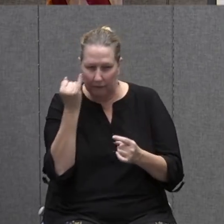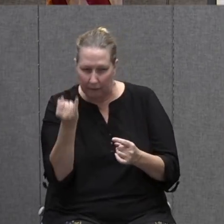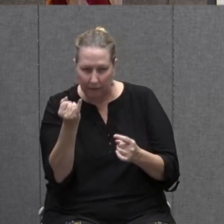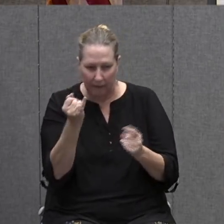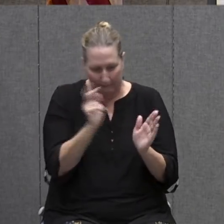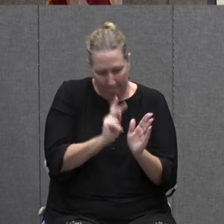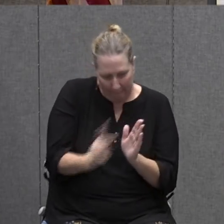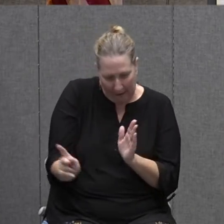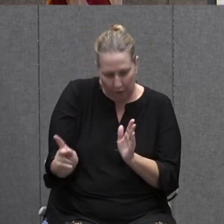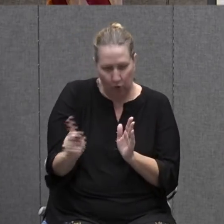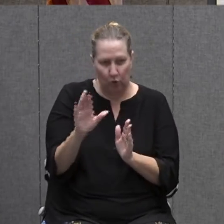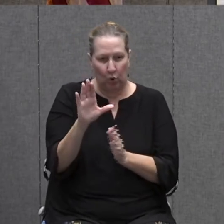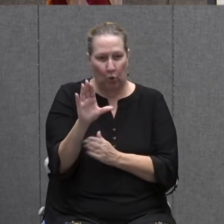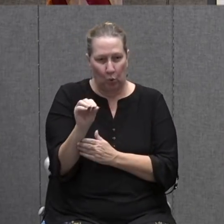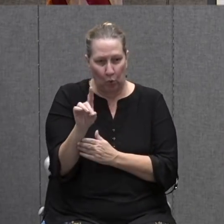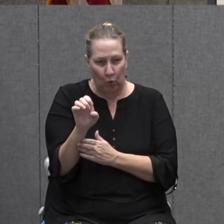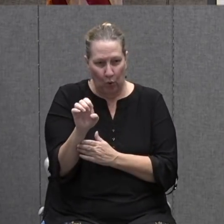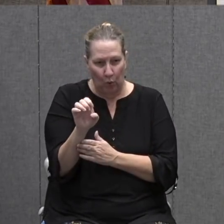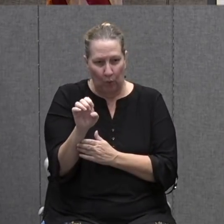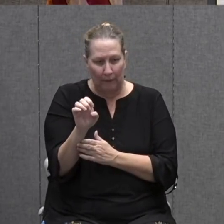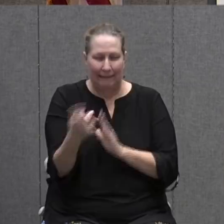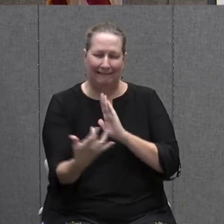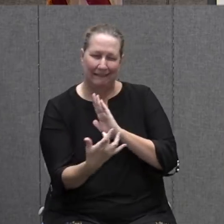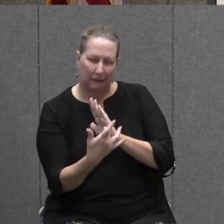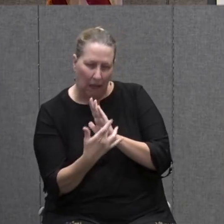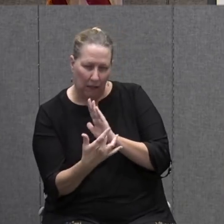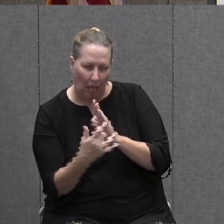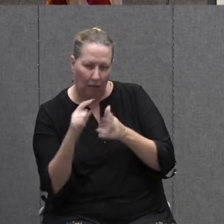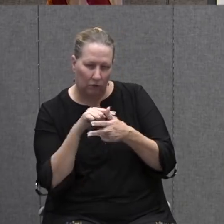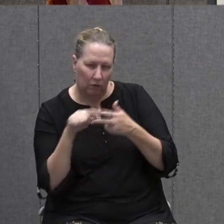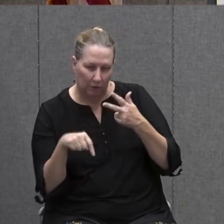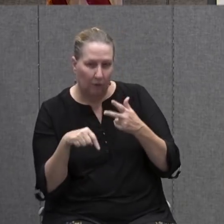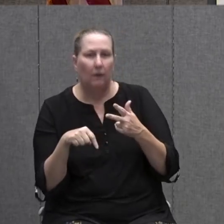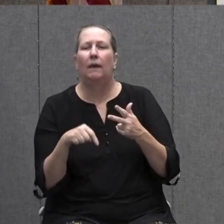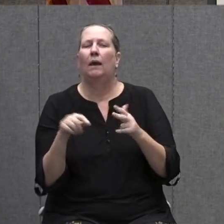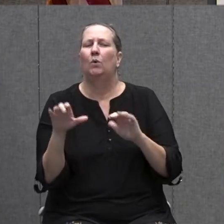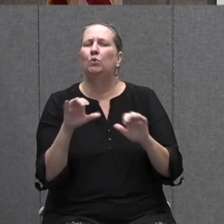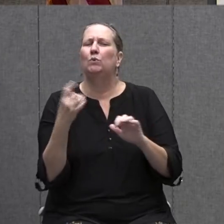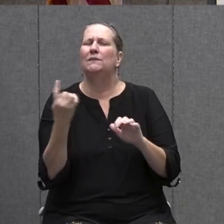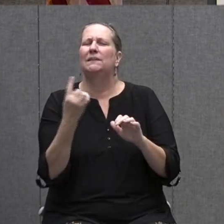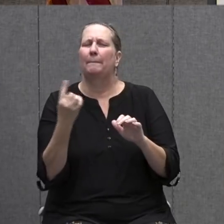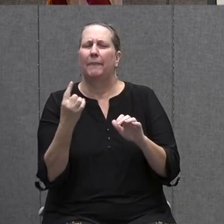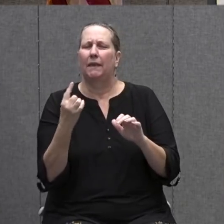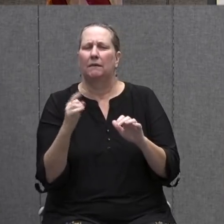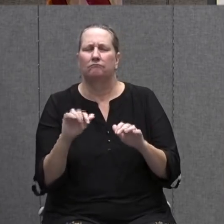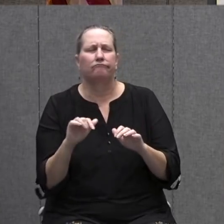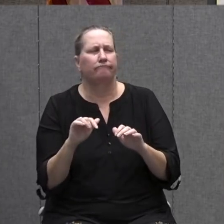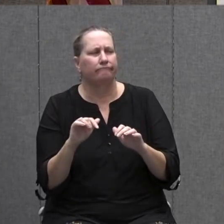and do something low-tech with it. So for example, I found some grid paper